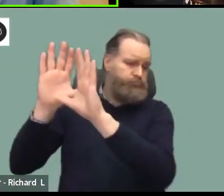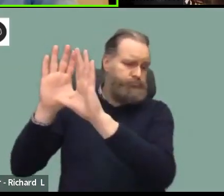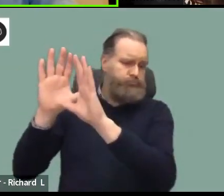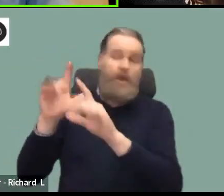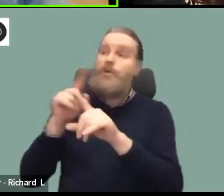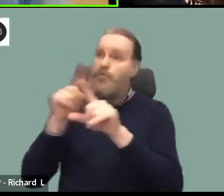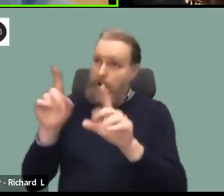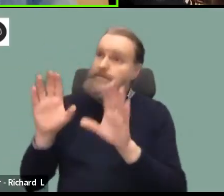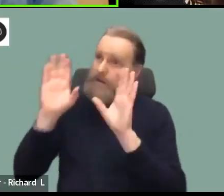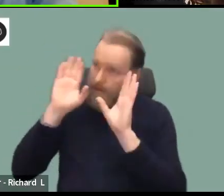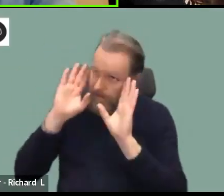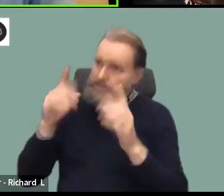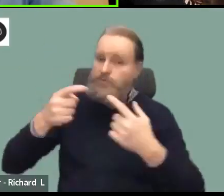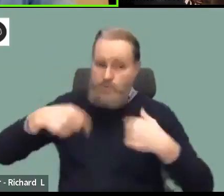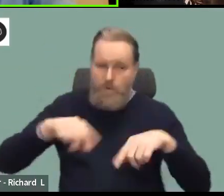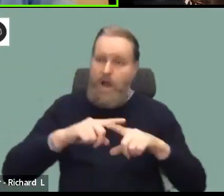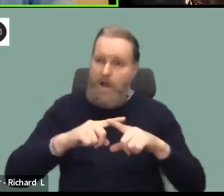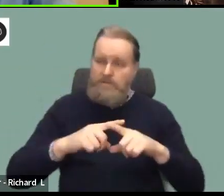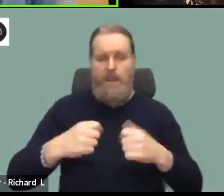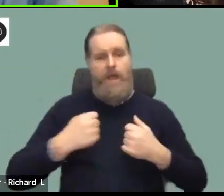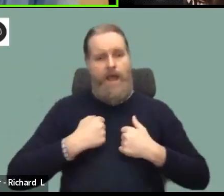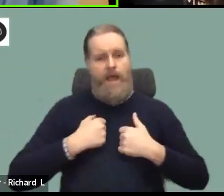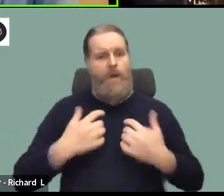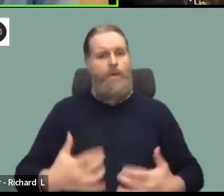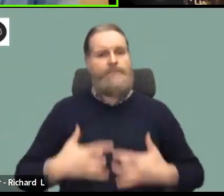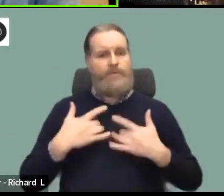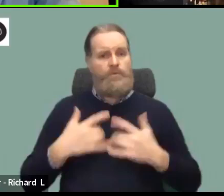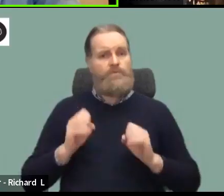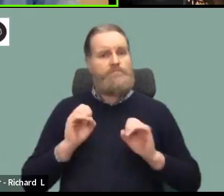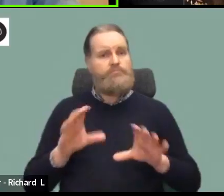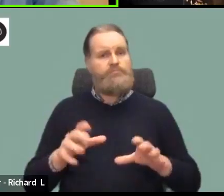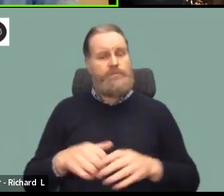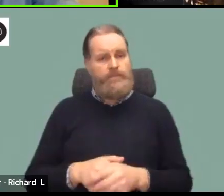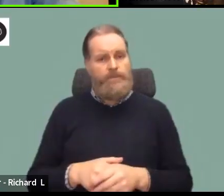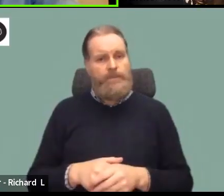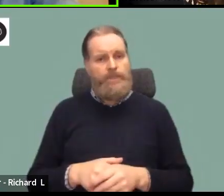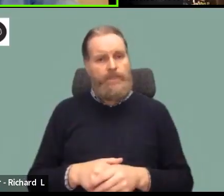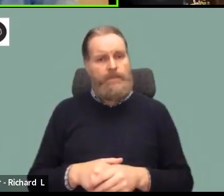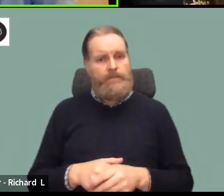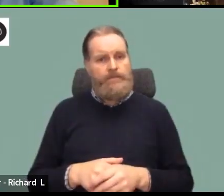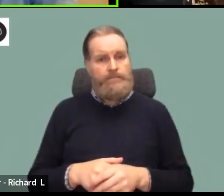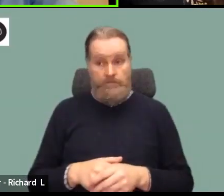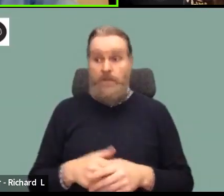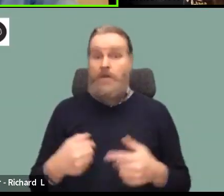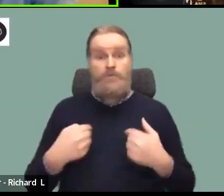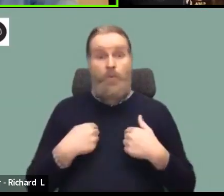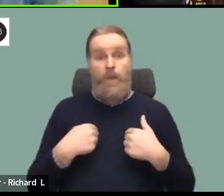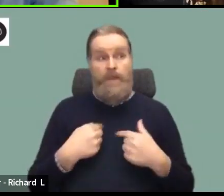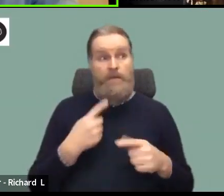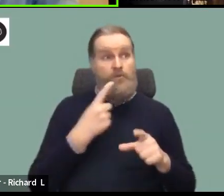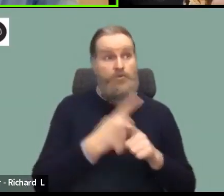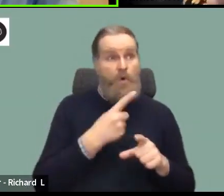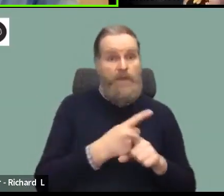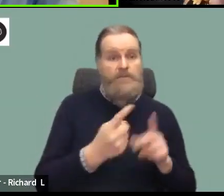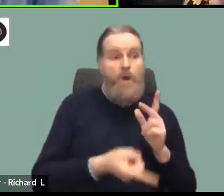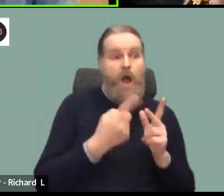to everyone that the action we're taking can't be ignored. And it's having an effect. I can also confirm to people tonight that apart from Talking to